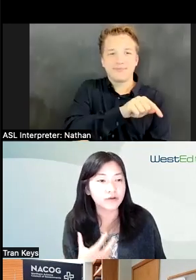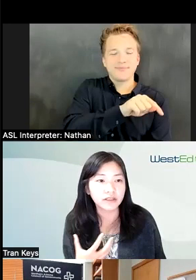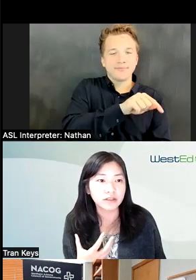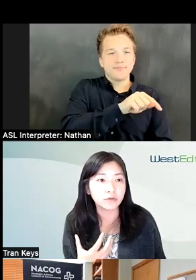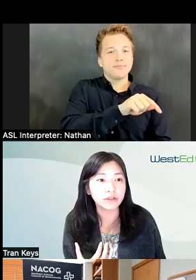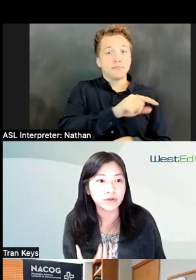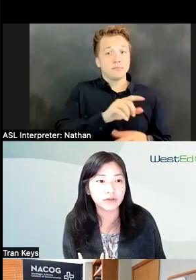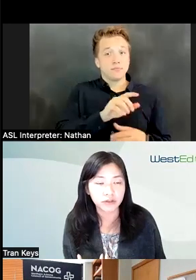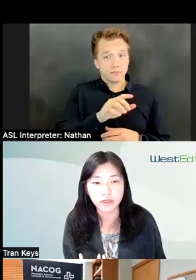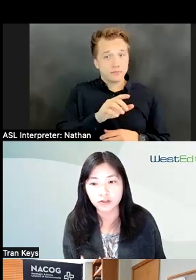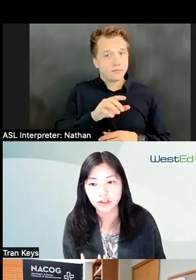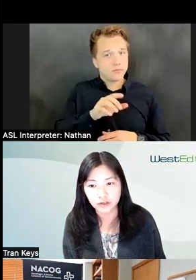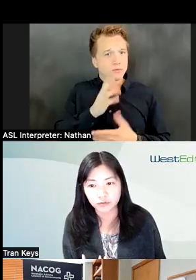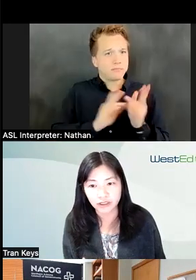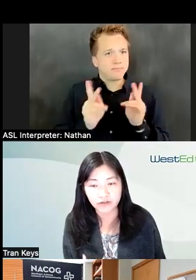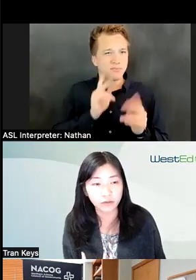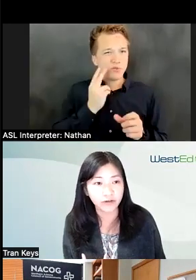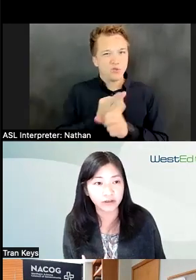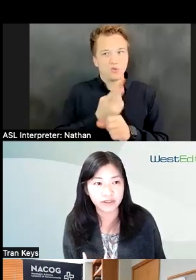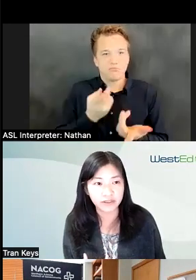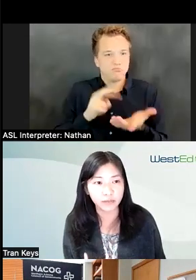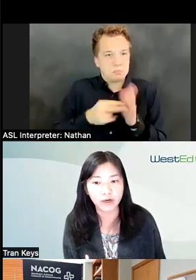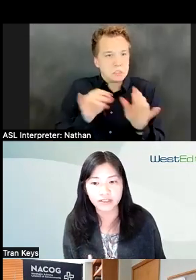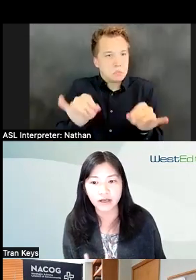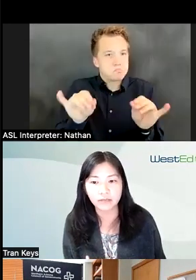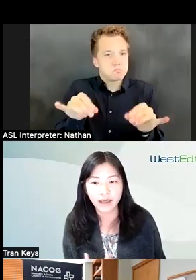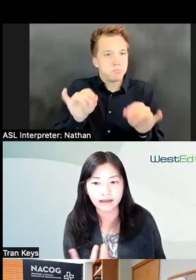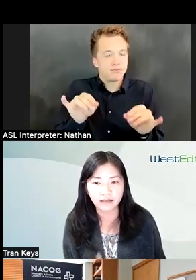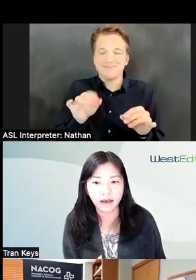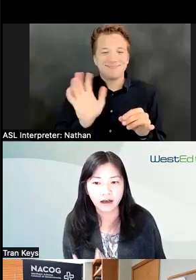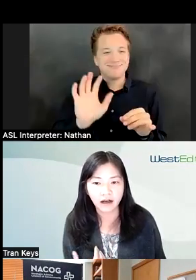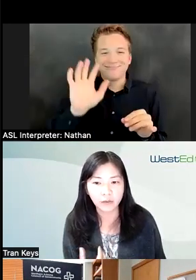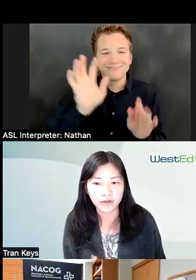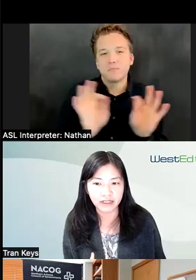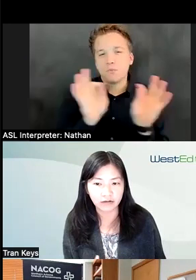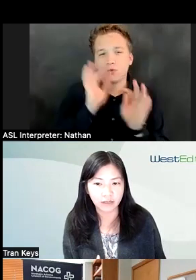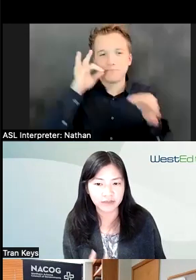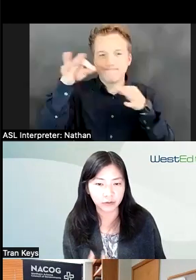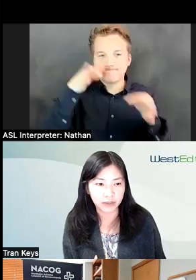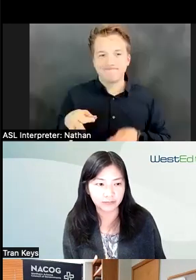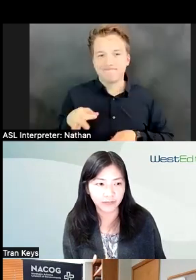And others that are really using the term interchangeably. We felt it was important to unpack outputs and outcomes a little bit.